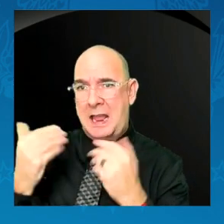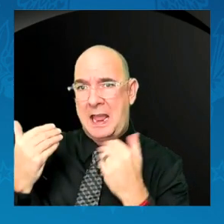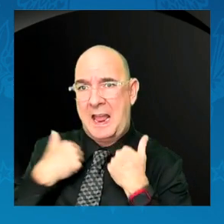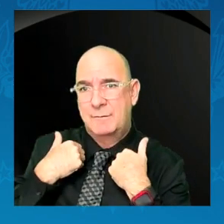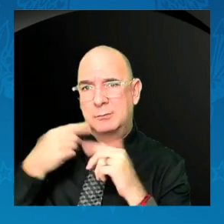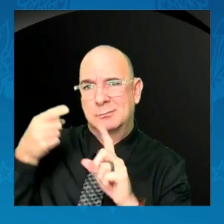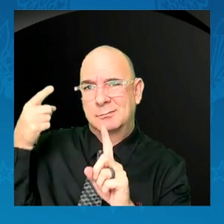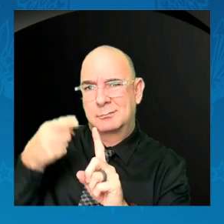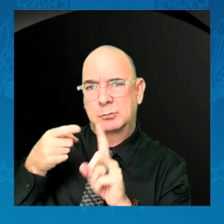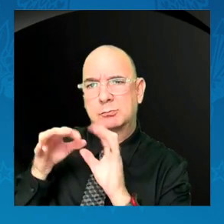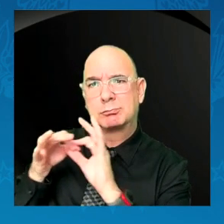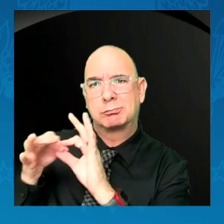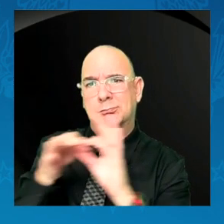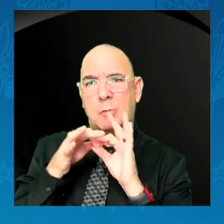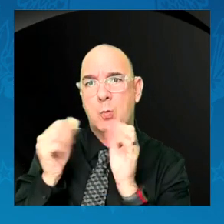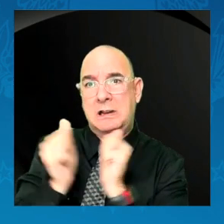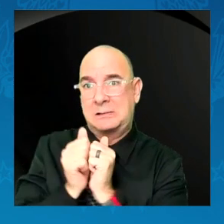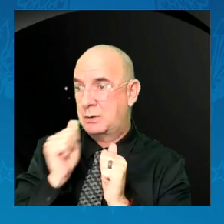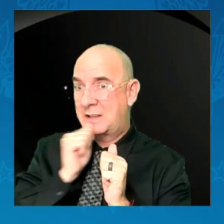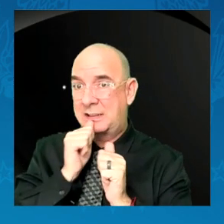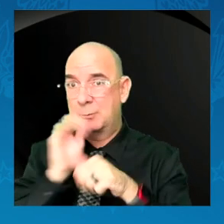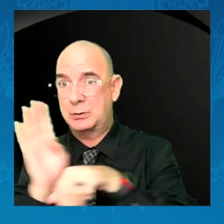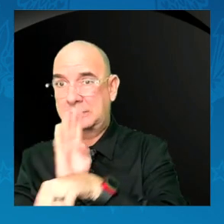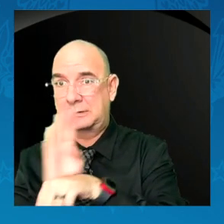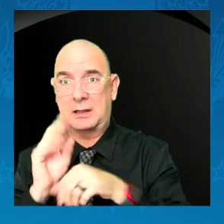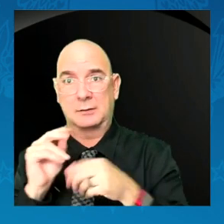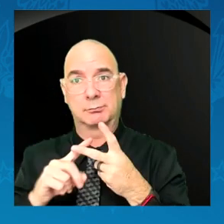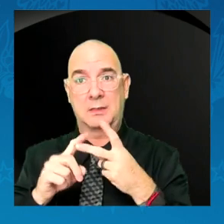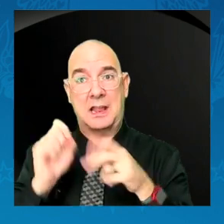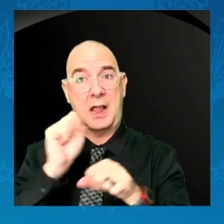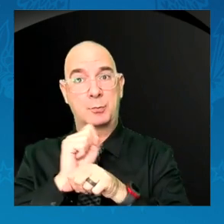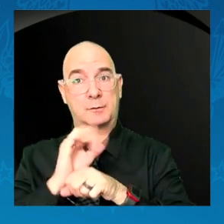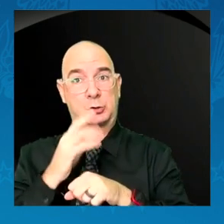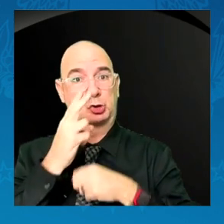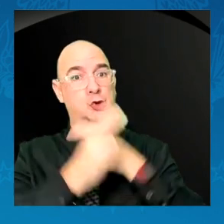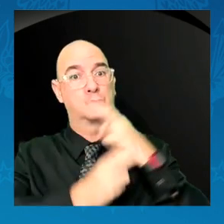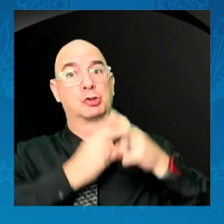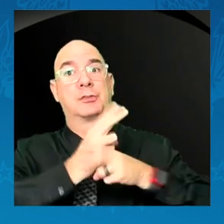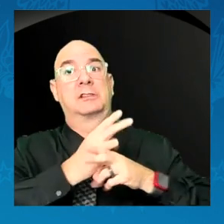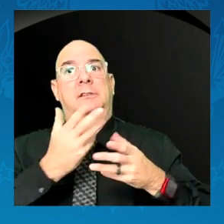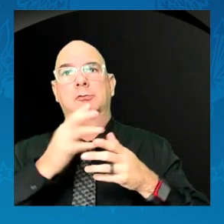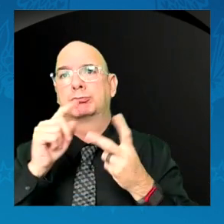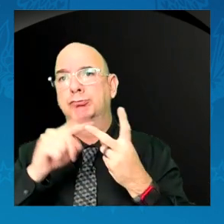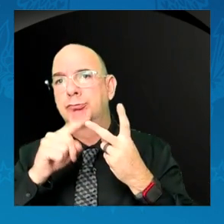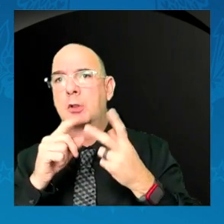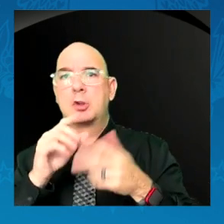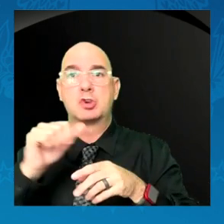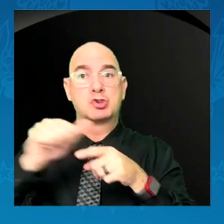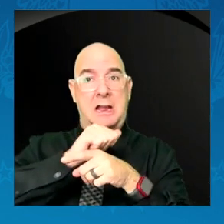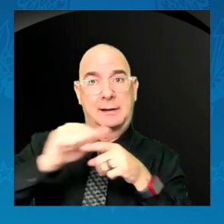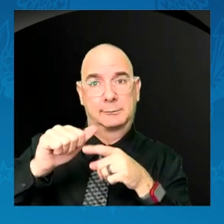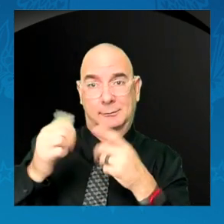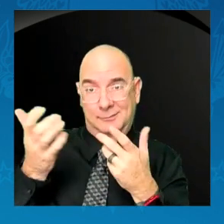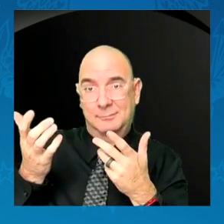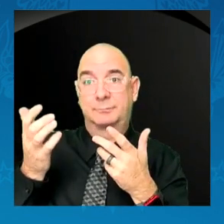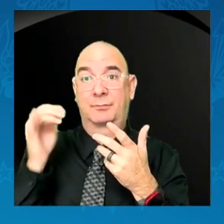with labor unions and others around the training, the apprenticeships for the important work of welders, electricians and others?